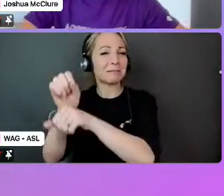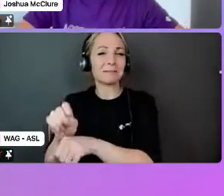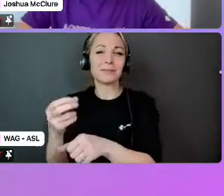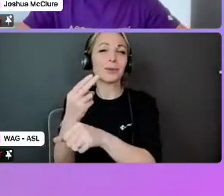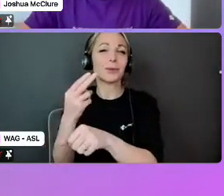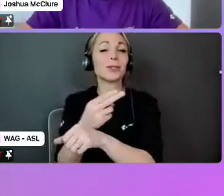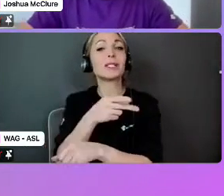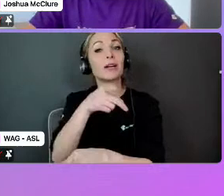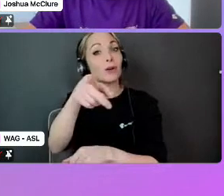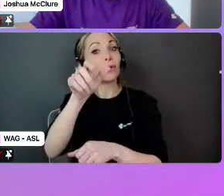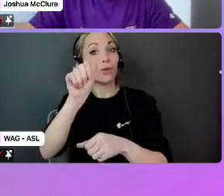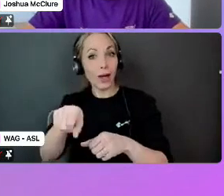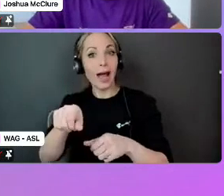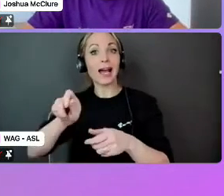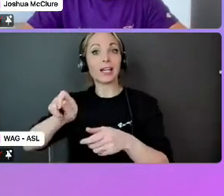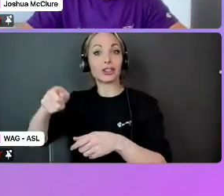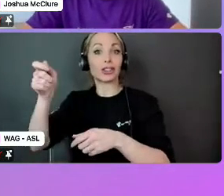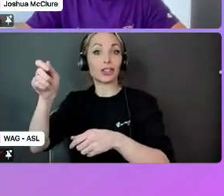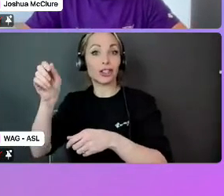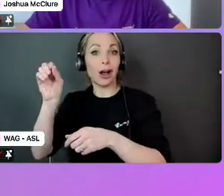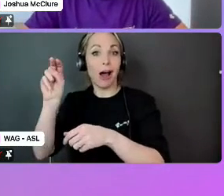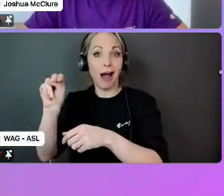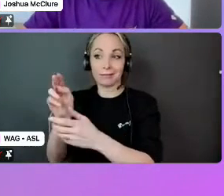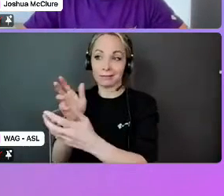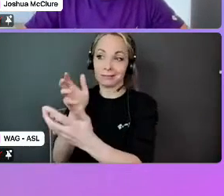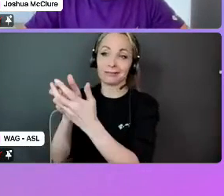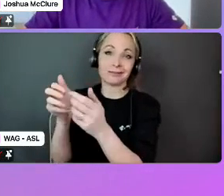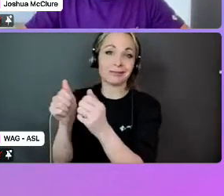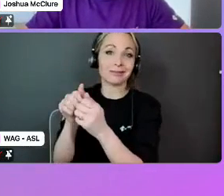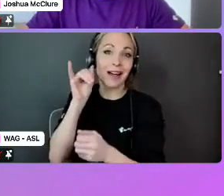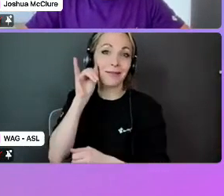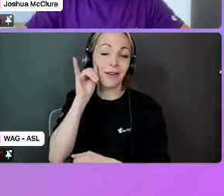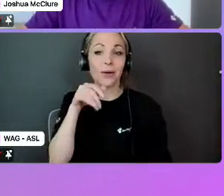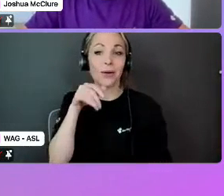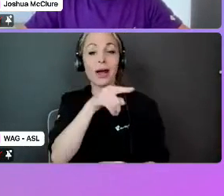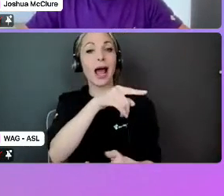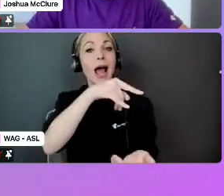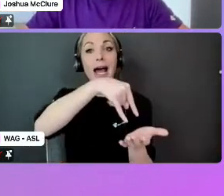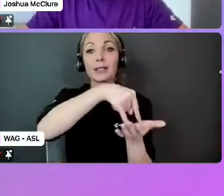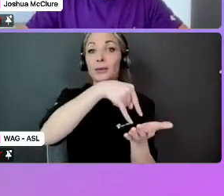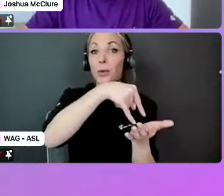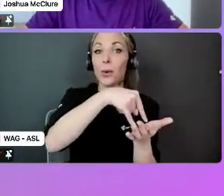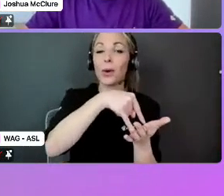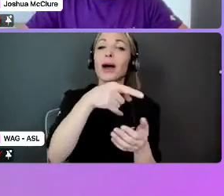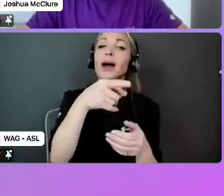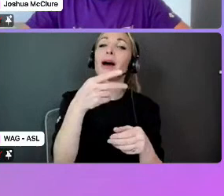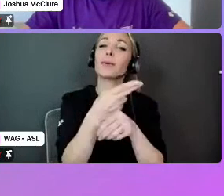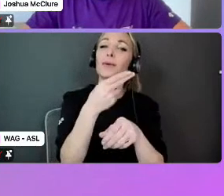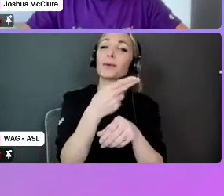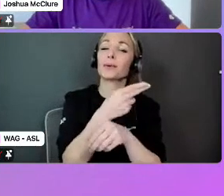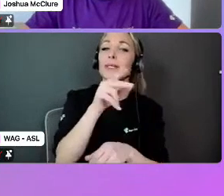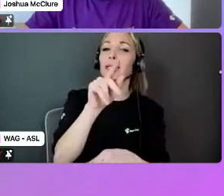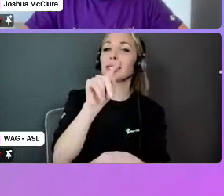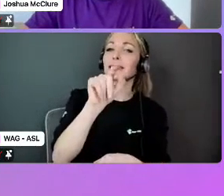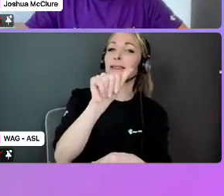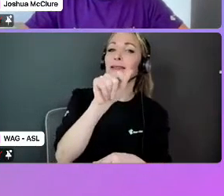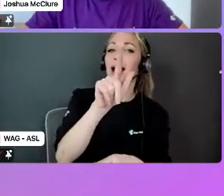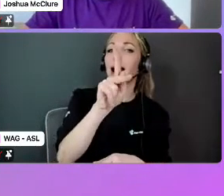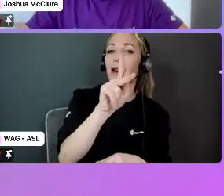pretty easy to get the hang of if you want to use -- learned how to use a screen reader, I suggest looking up documentation on enabling that on iPhone. For android, I can